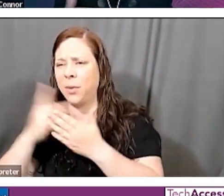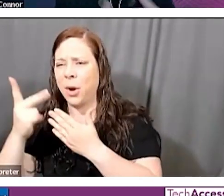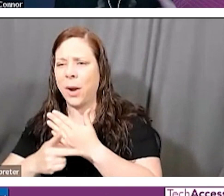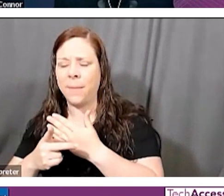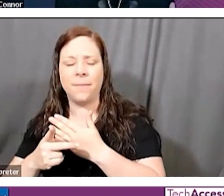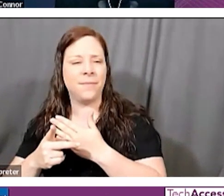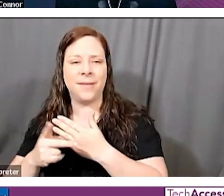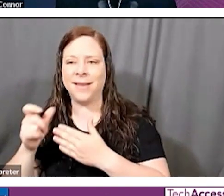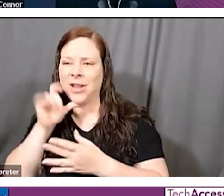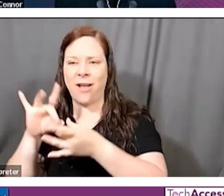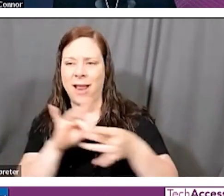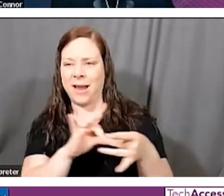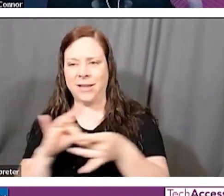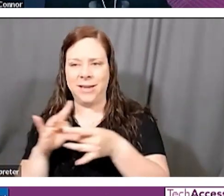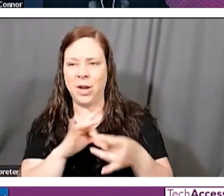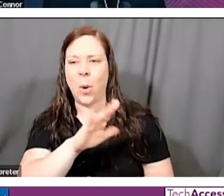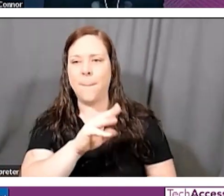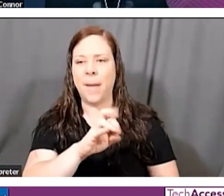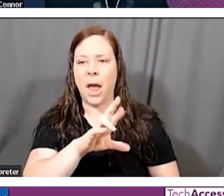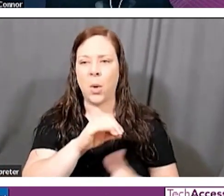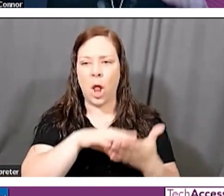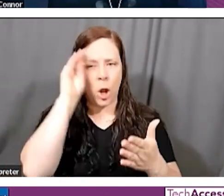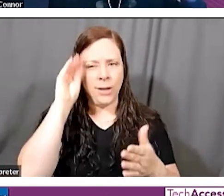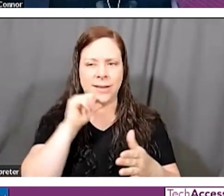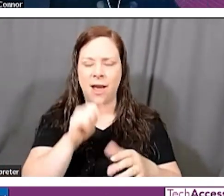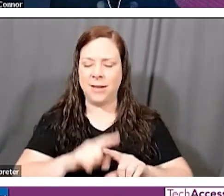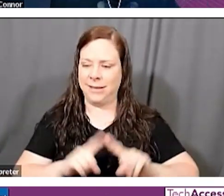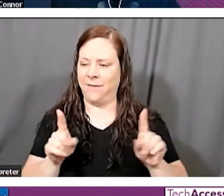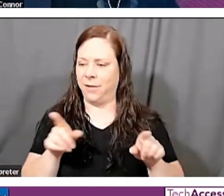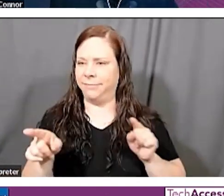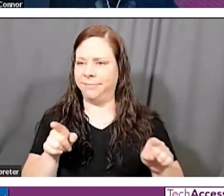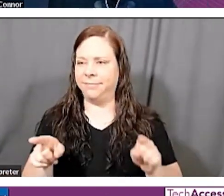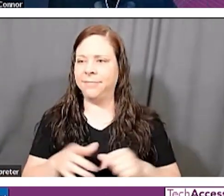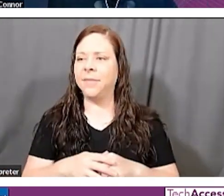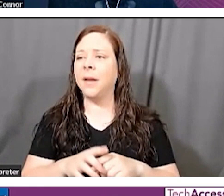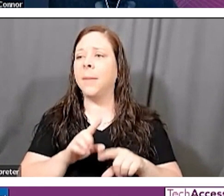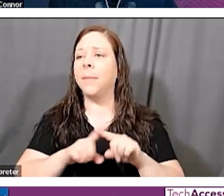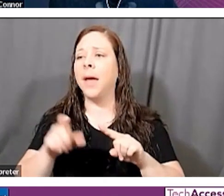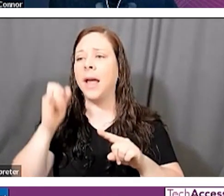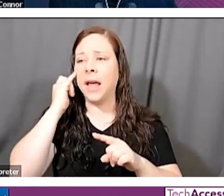between those two platforms. But if we say pin a Jira ticket to the top of the story